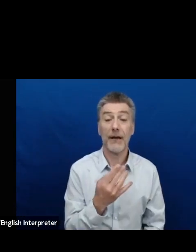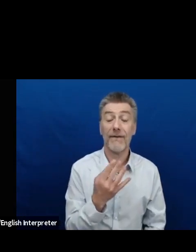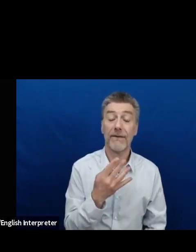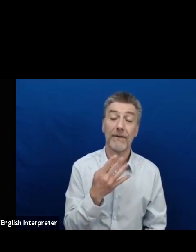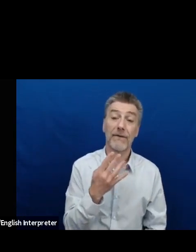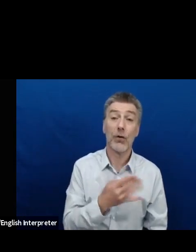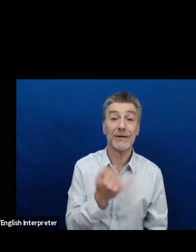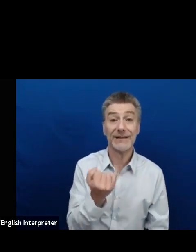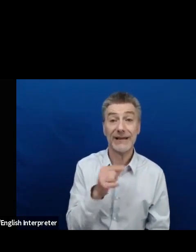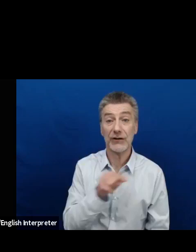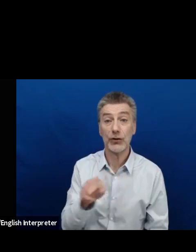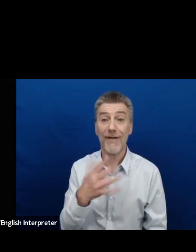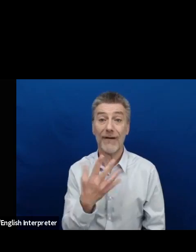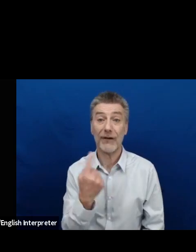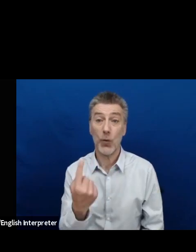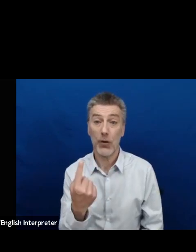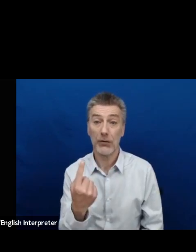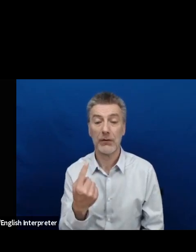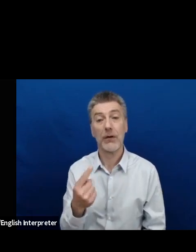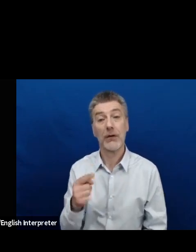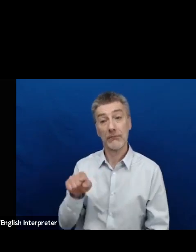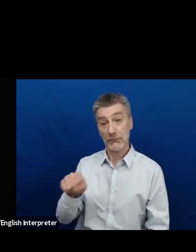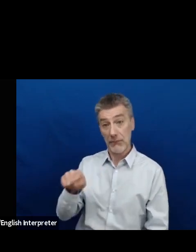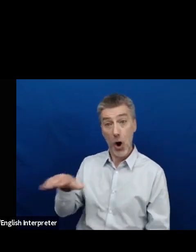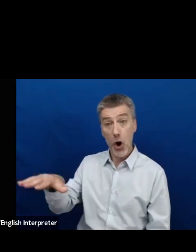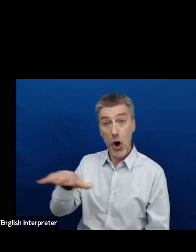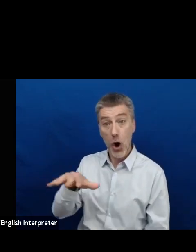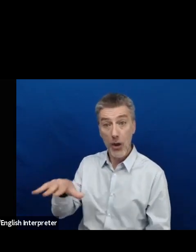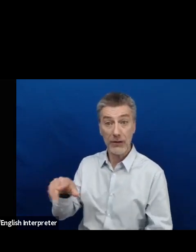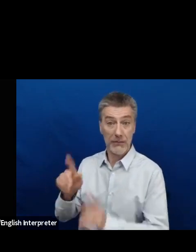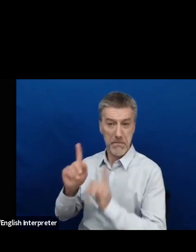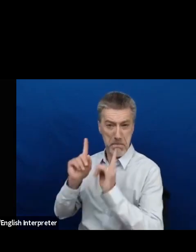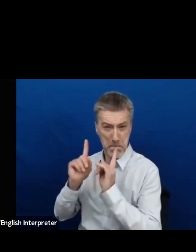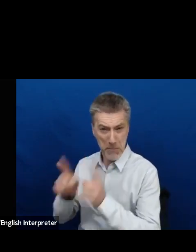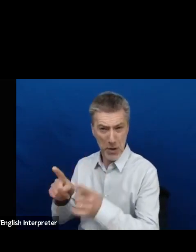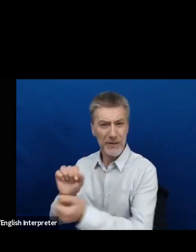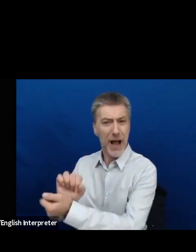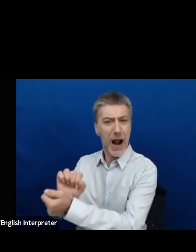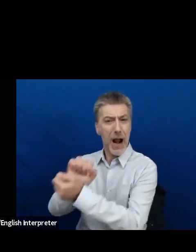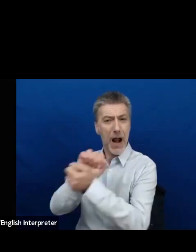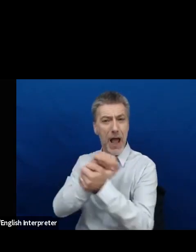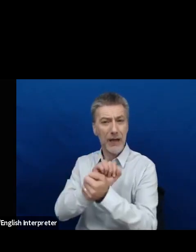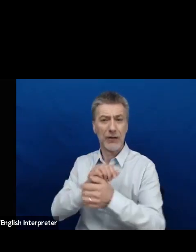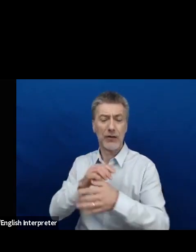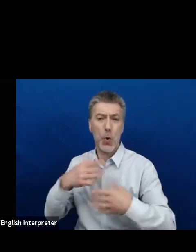Britain. In this way British colonies were made to tie up funds that